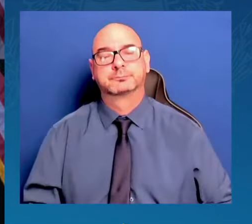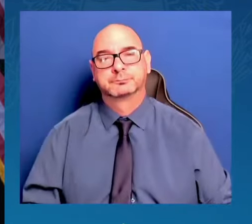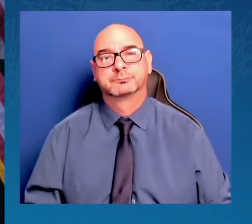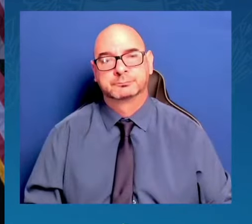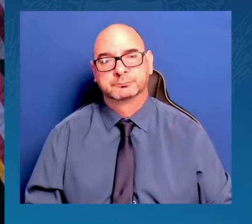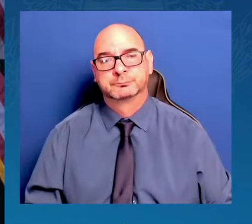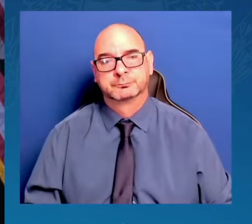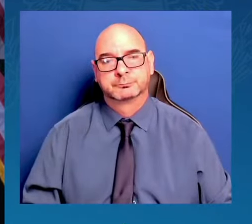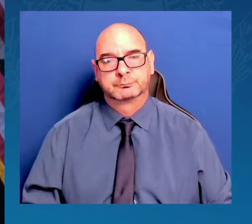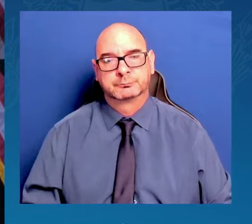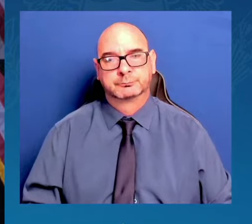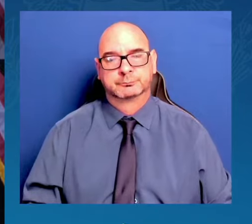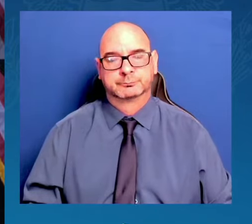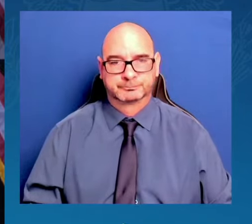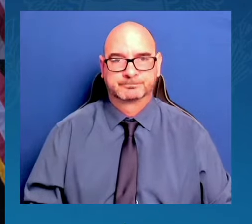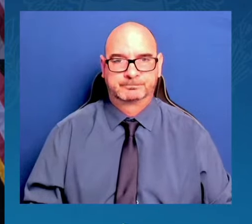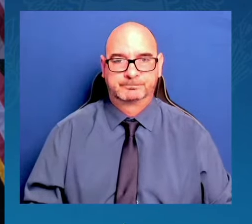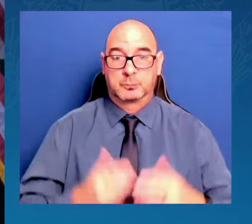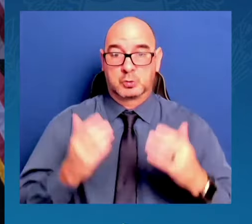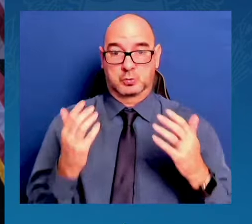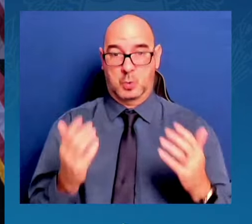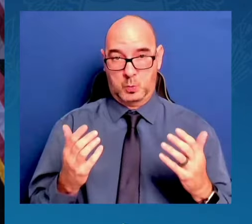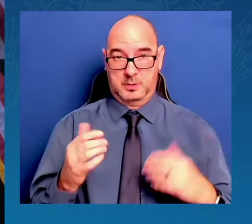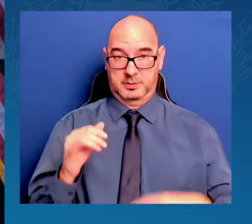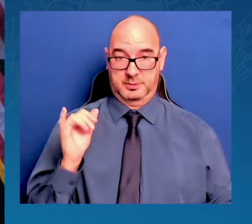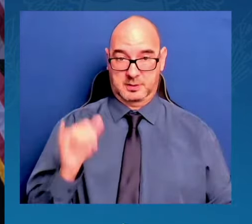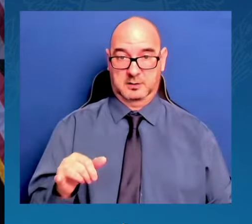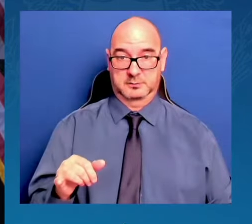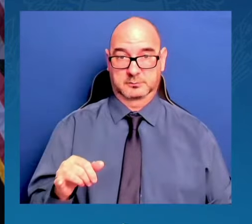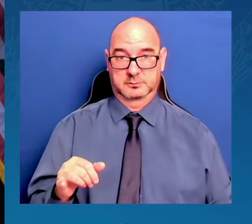So, yes, America is a promise.